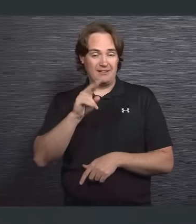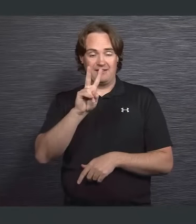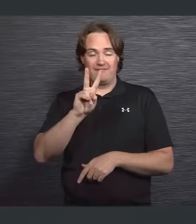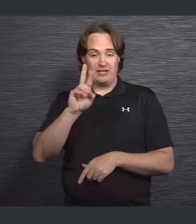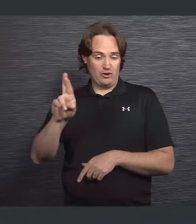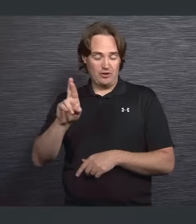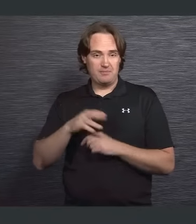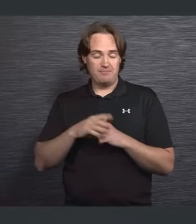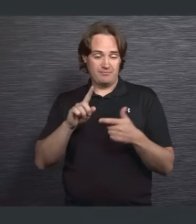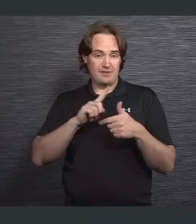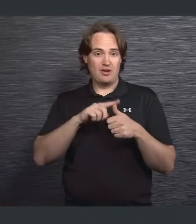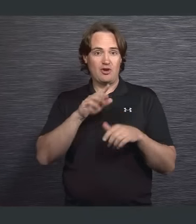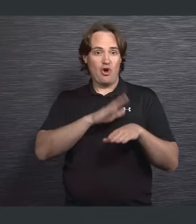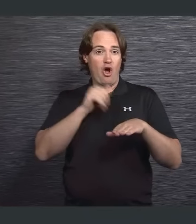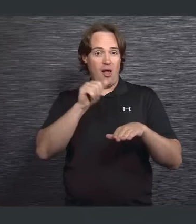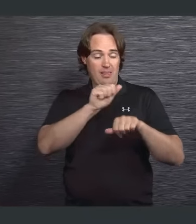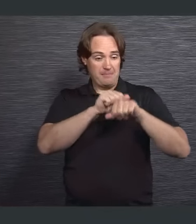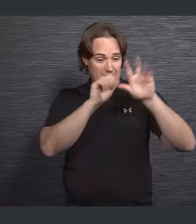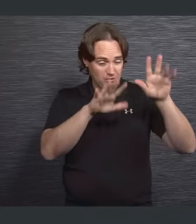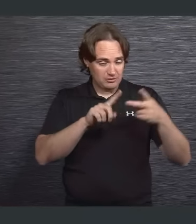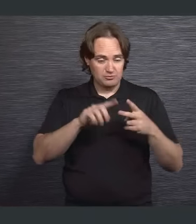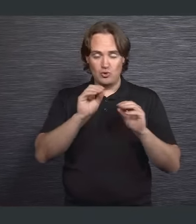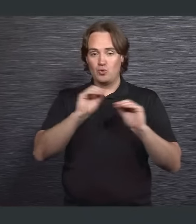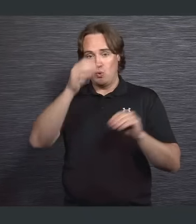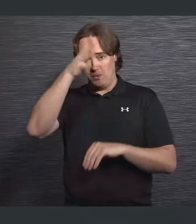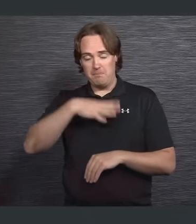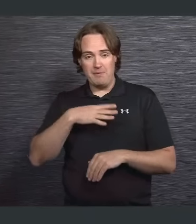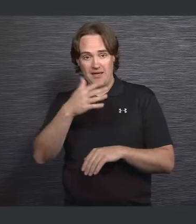of The Mountain," "No Man's Sky," and "Resident Evil Village."